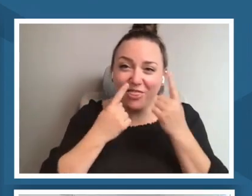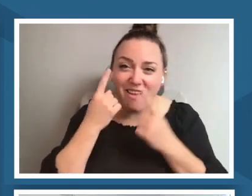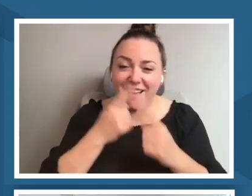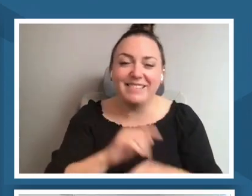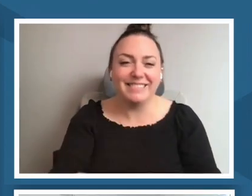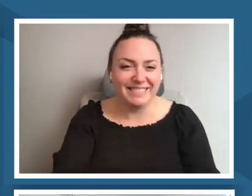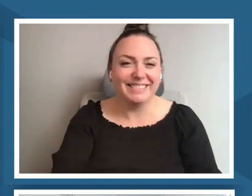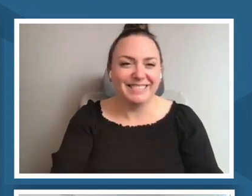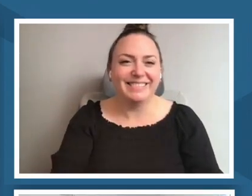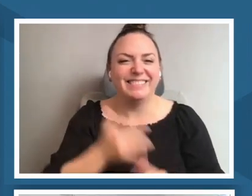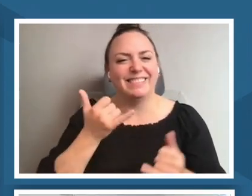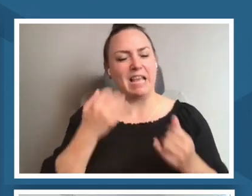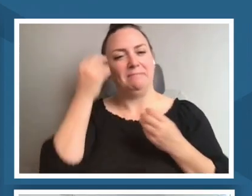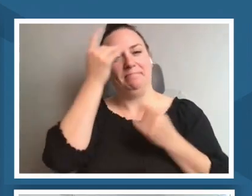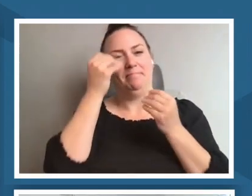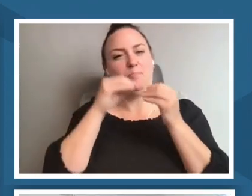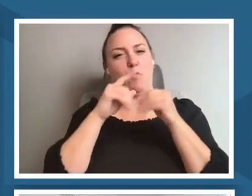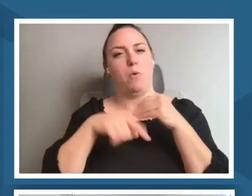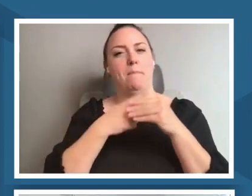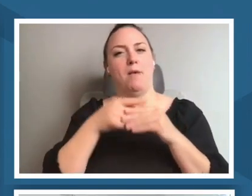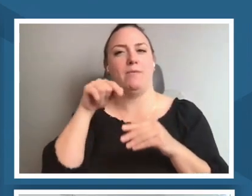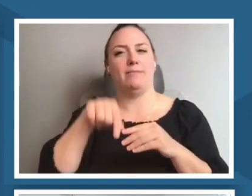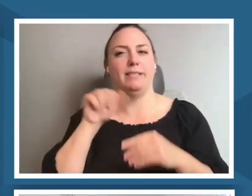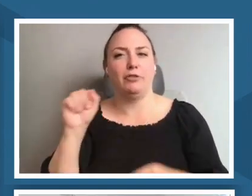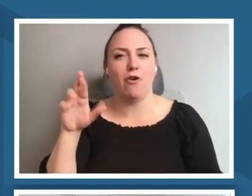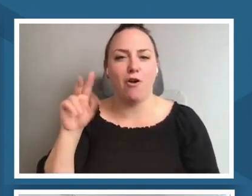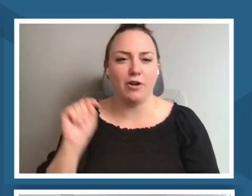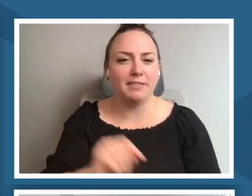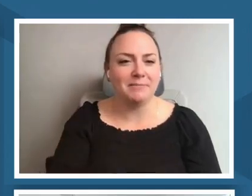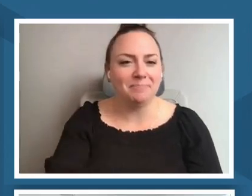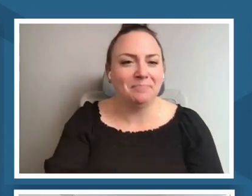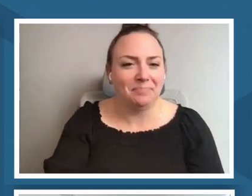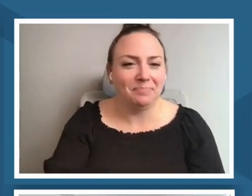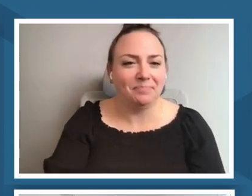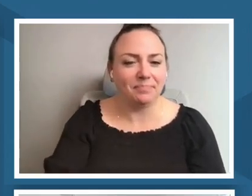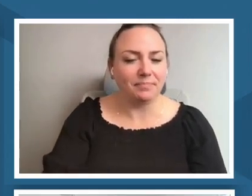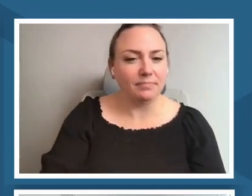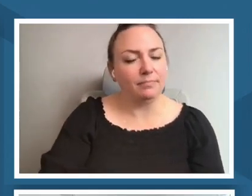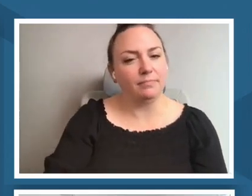about this work of art